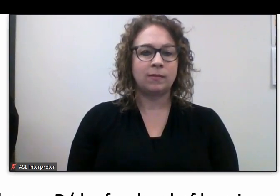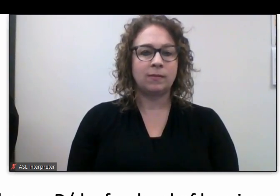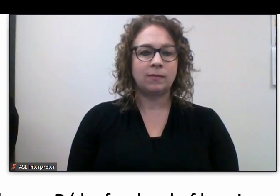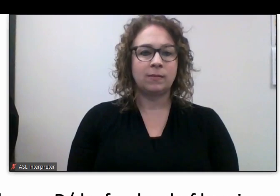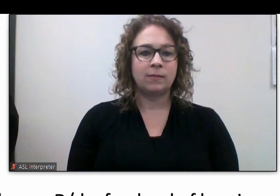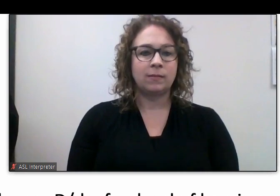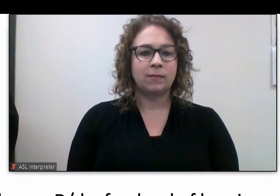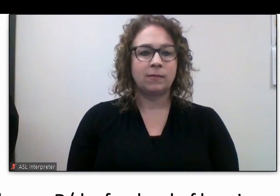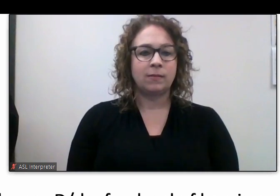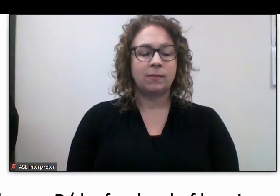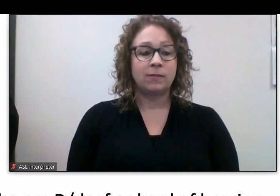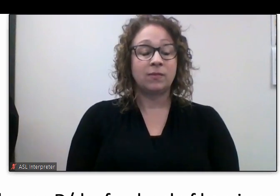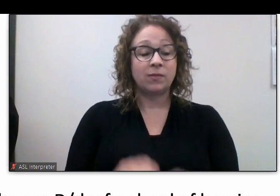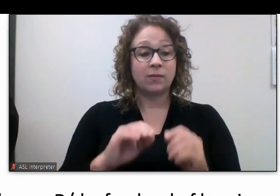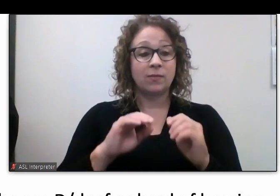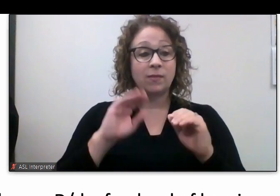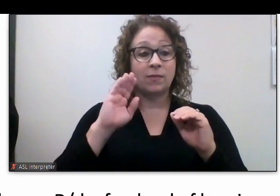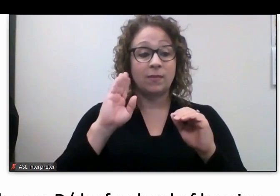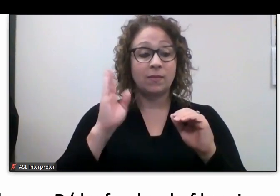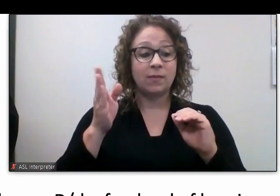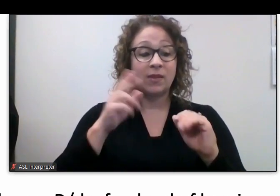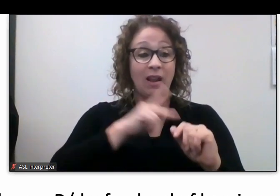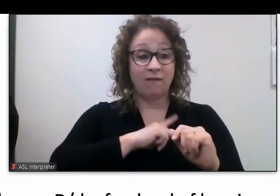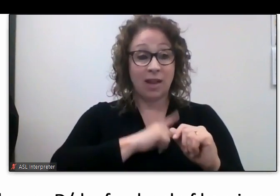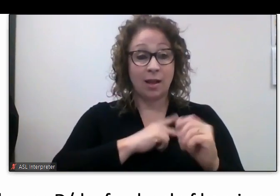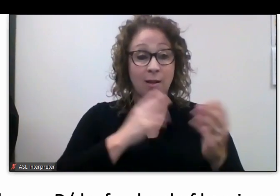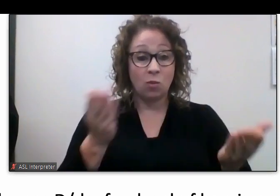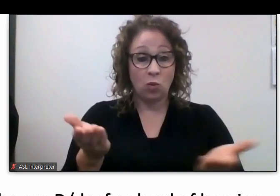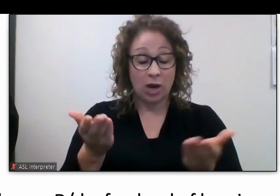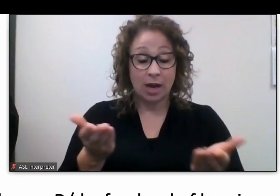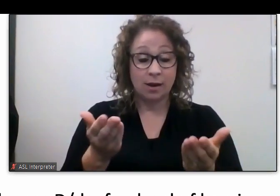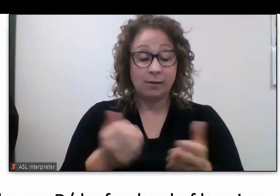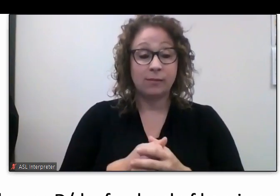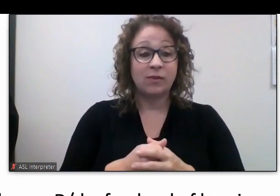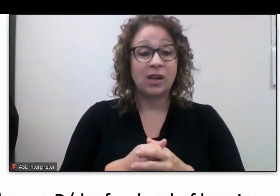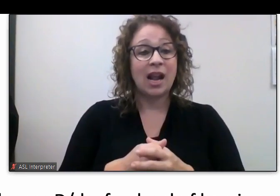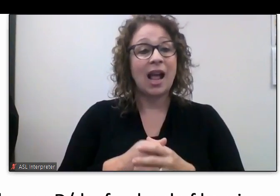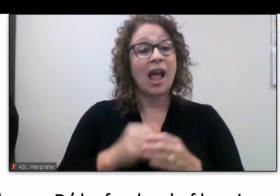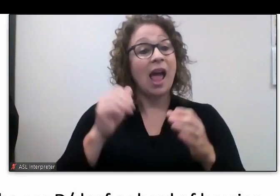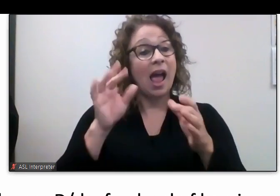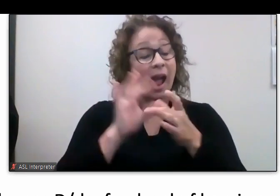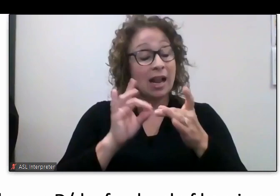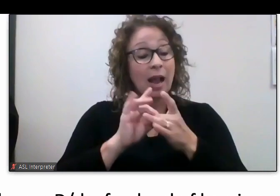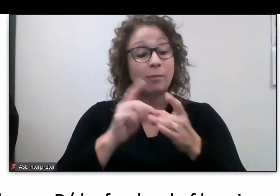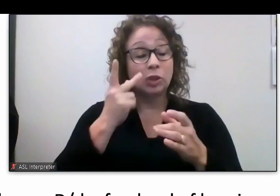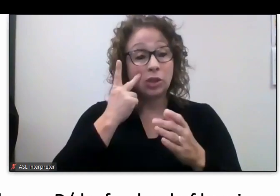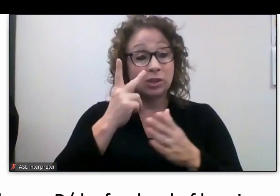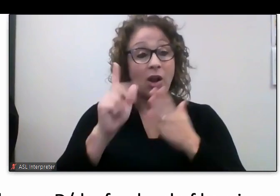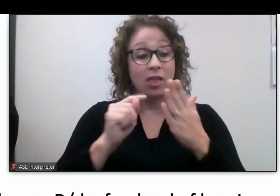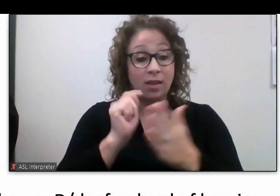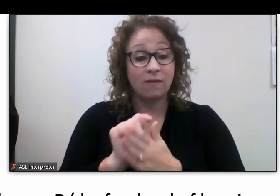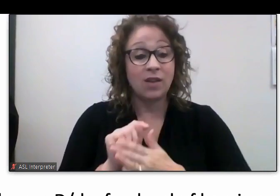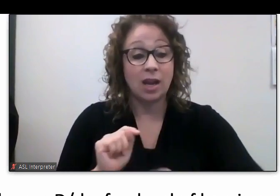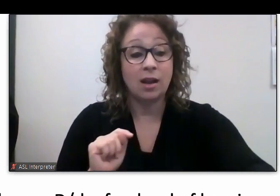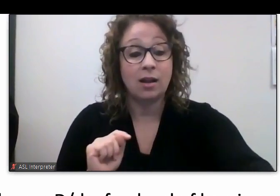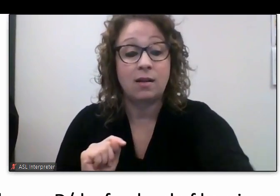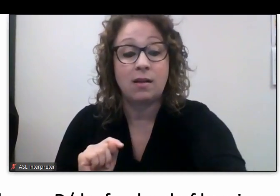(Philip Woodward) Hi, this is Philip Woodward here. Captioning, as you saw in the video, benefits many users.